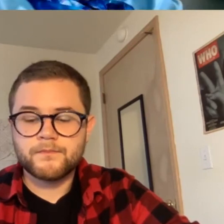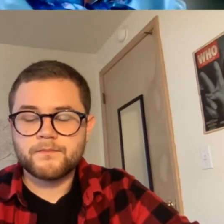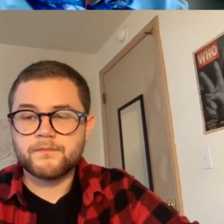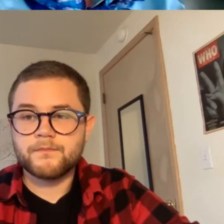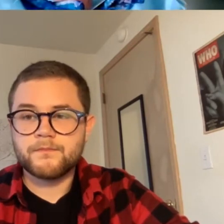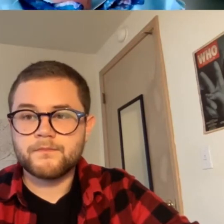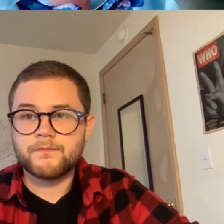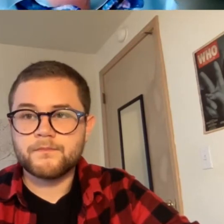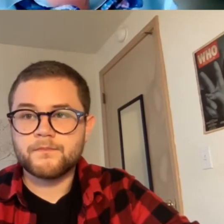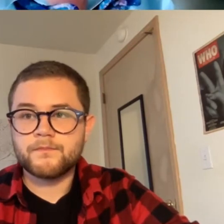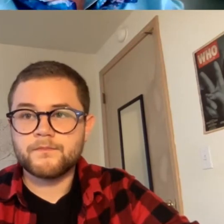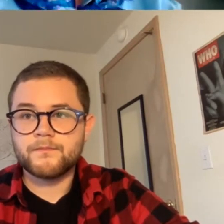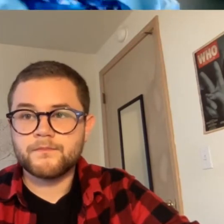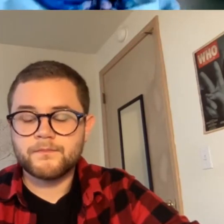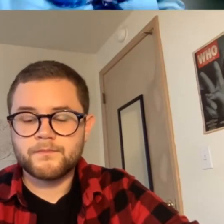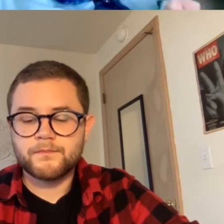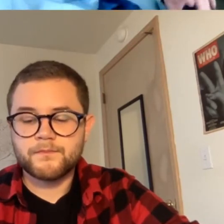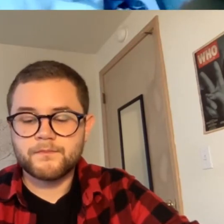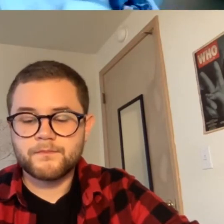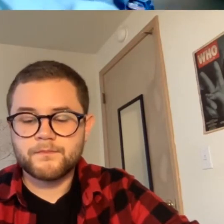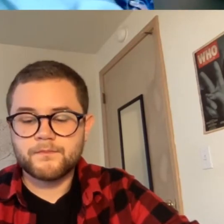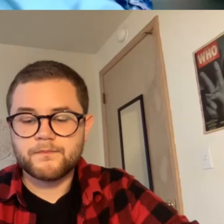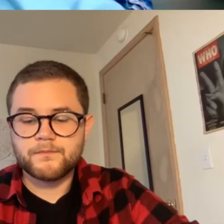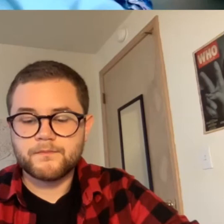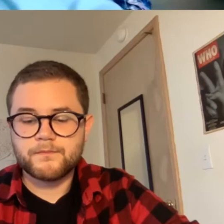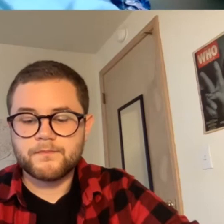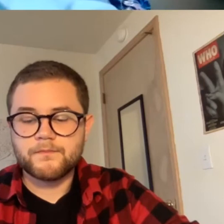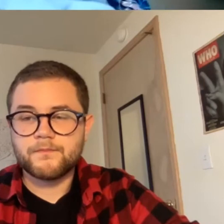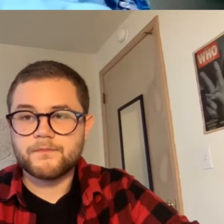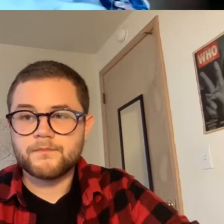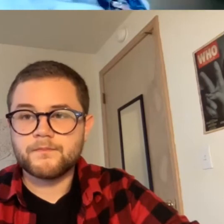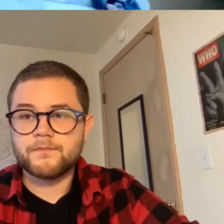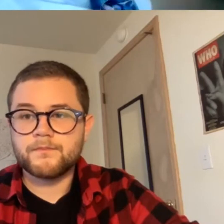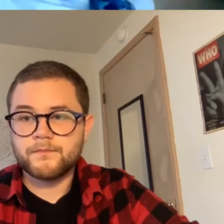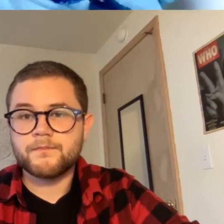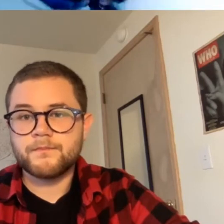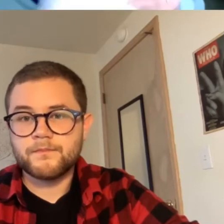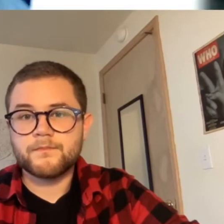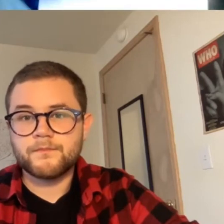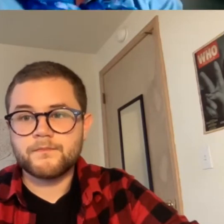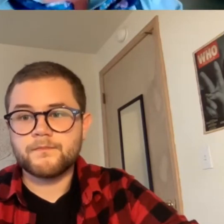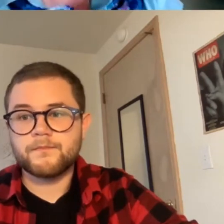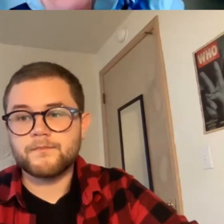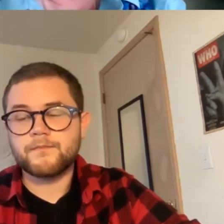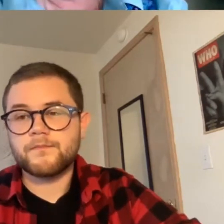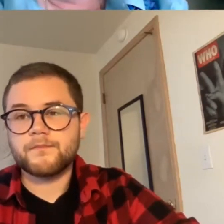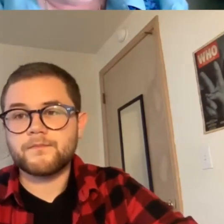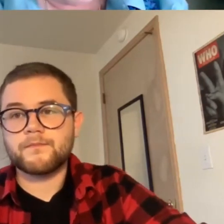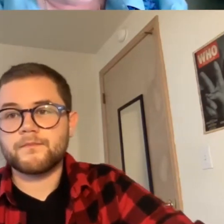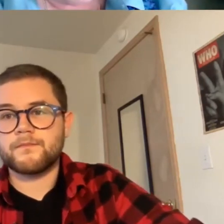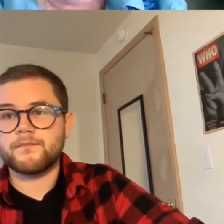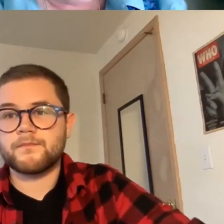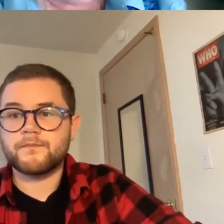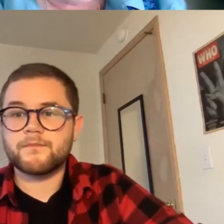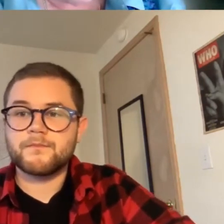what I wanted to say if I didn't say that was that activity is important. Whether it's walking through your apartment or your house